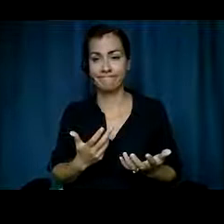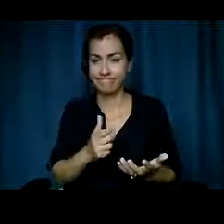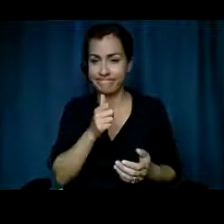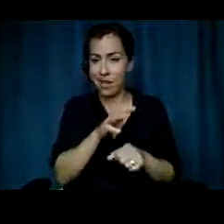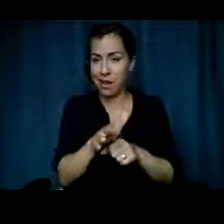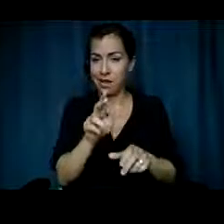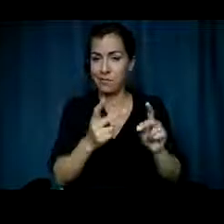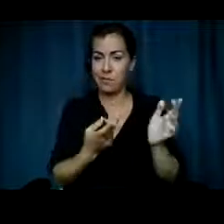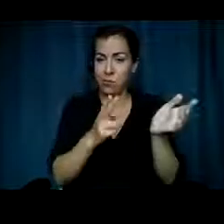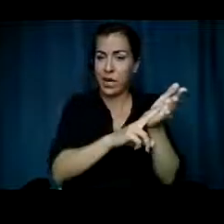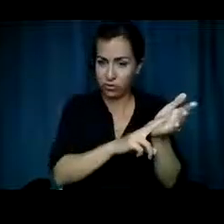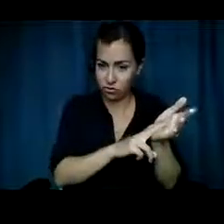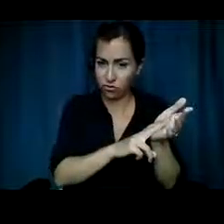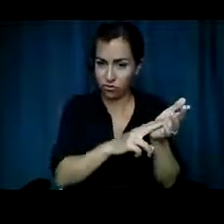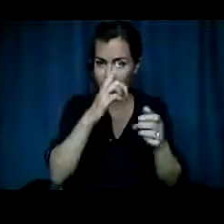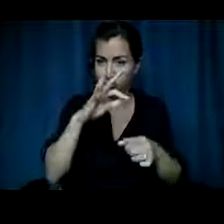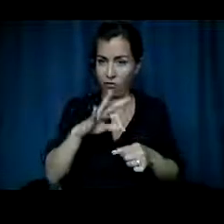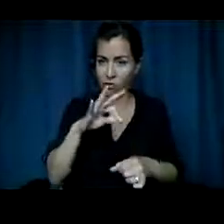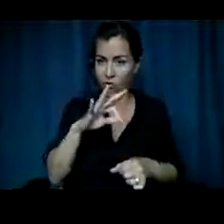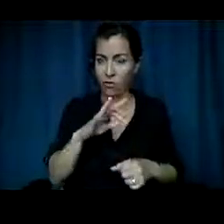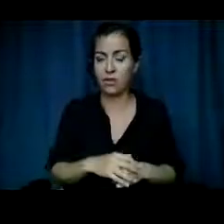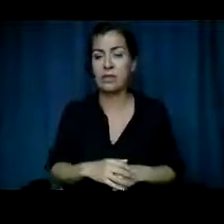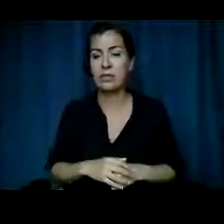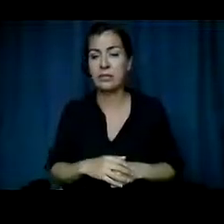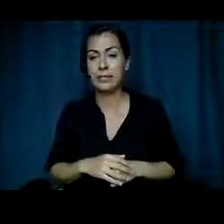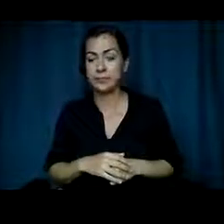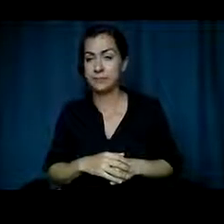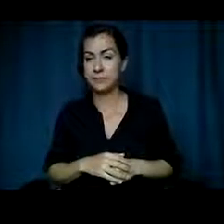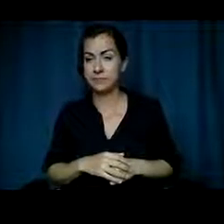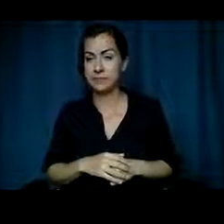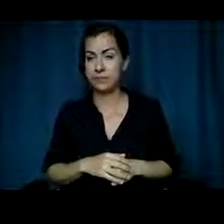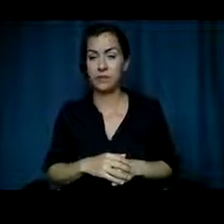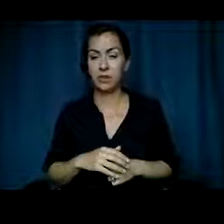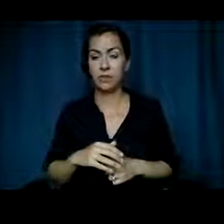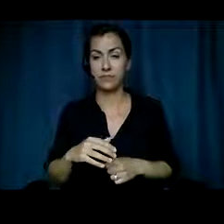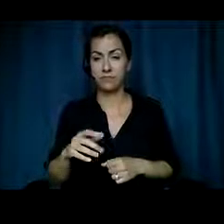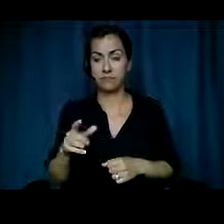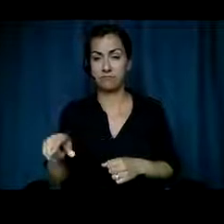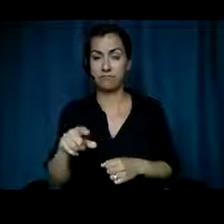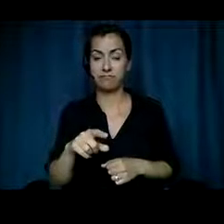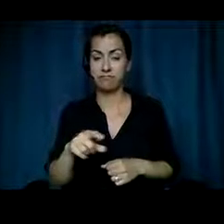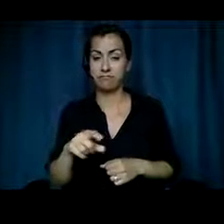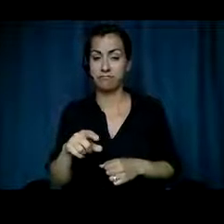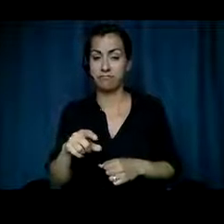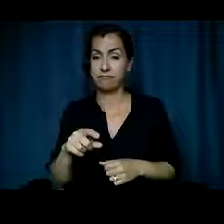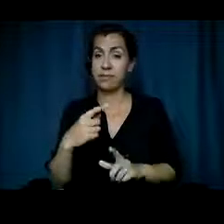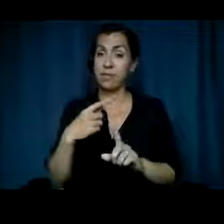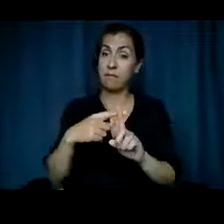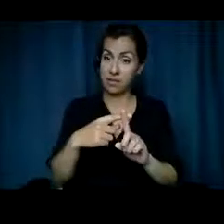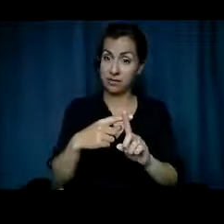feel like they have to vote the way somebody else wants them to, And like everybody else, sometimes people feel disempowered, they feel like their